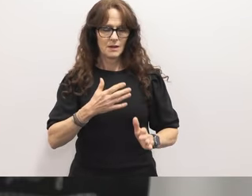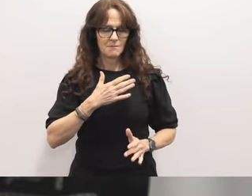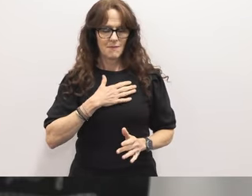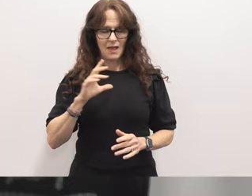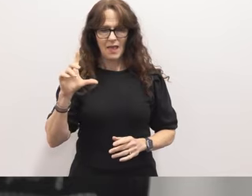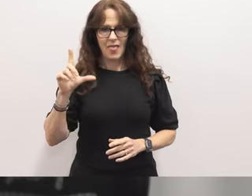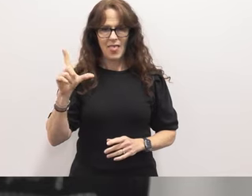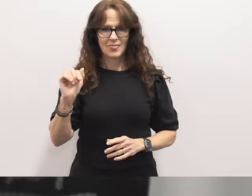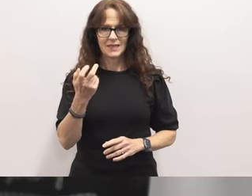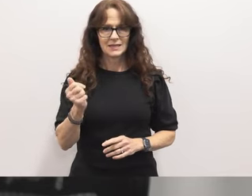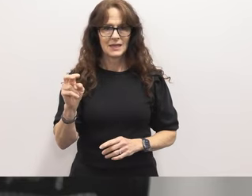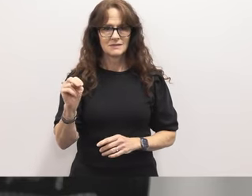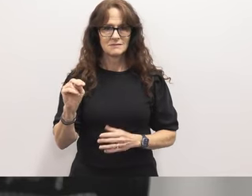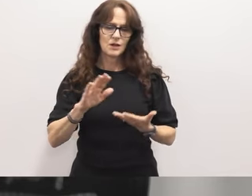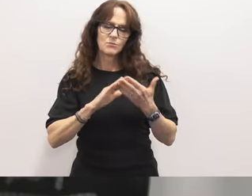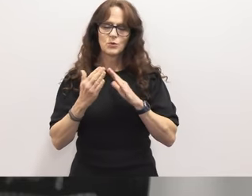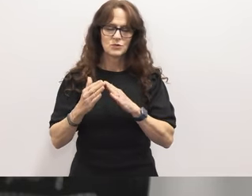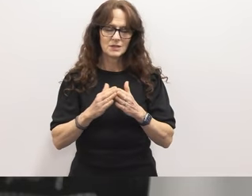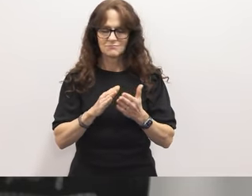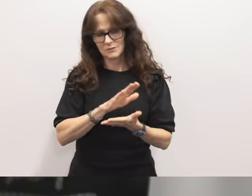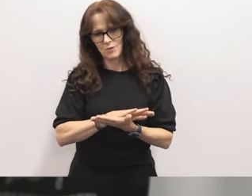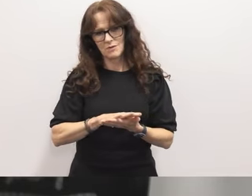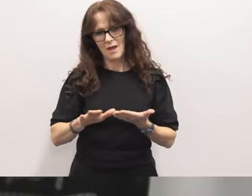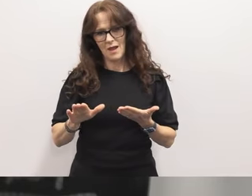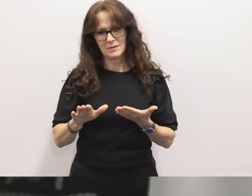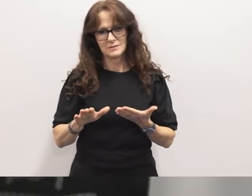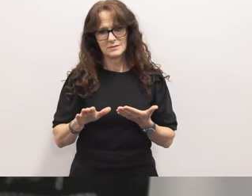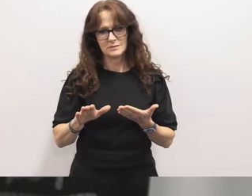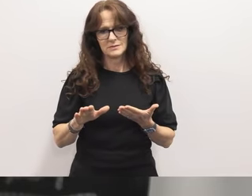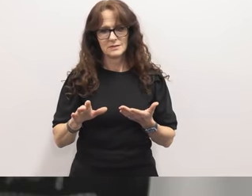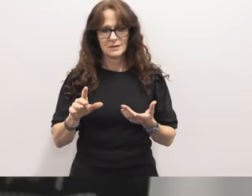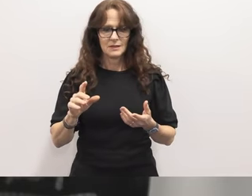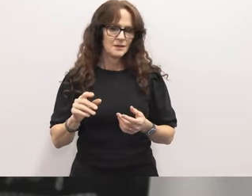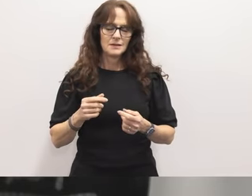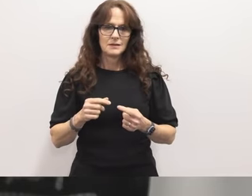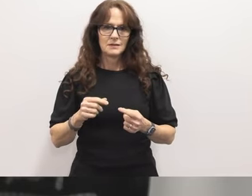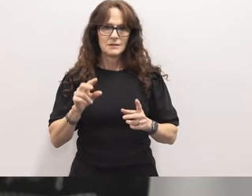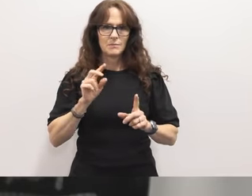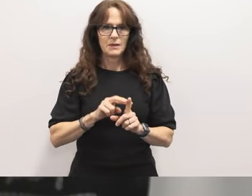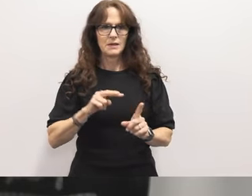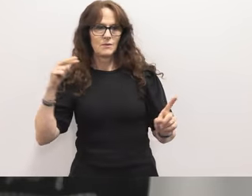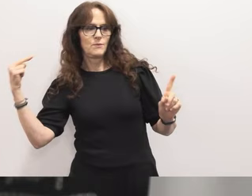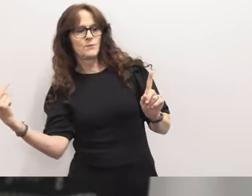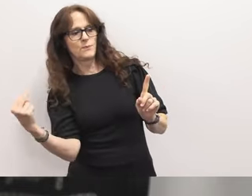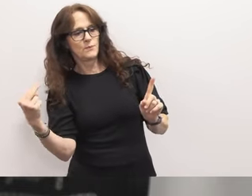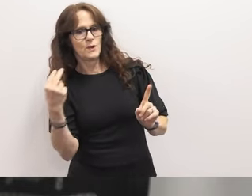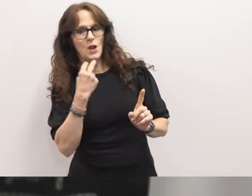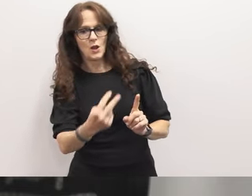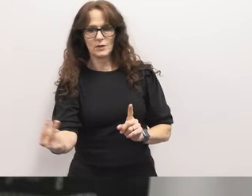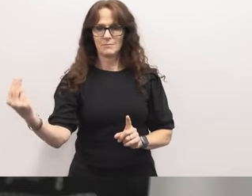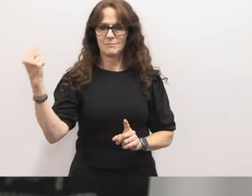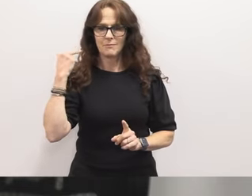And it's so nice to be on the other side of 2020 and I have some really nice celebrations to share.